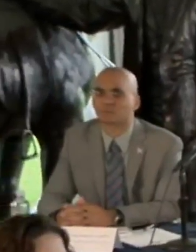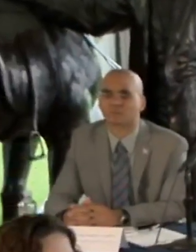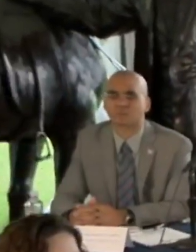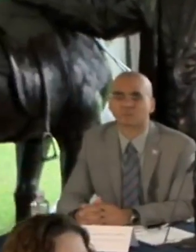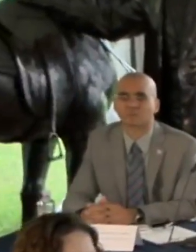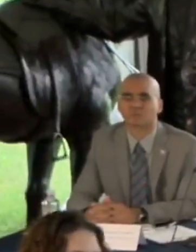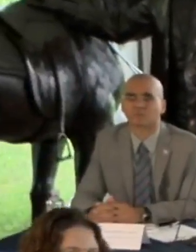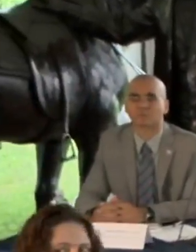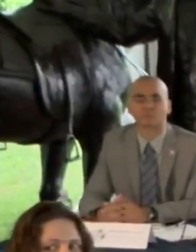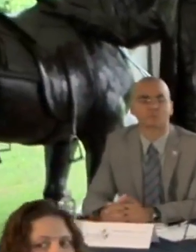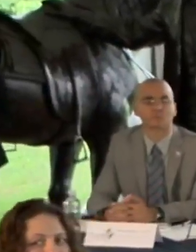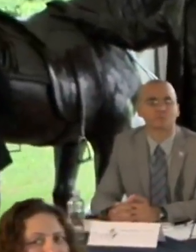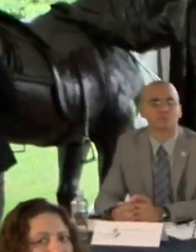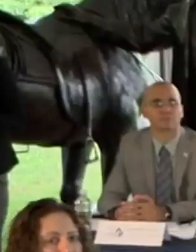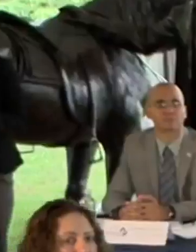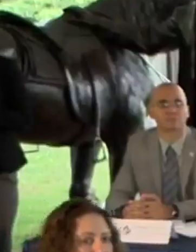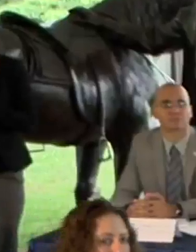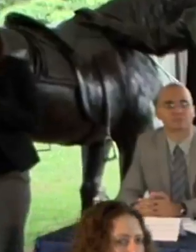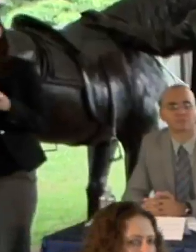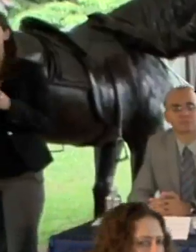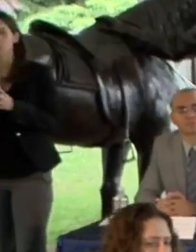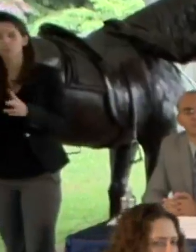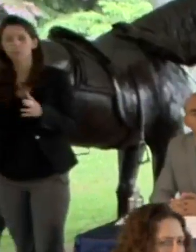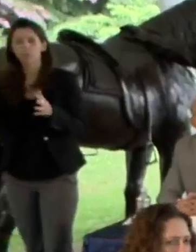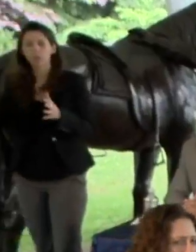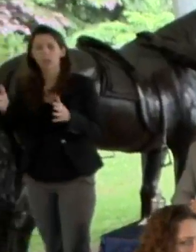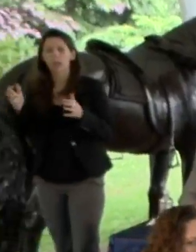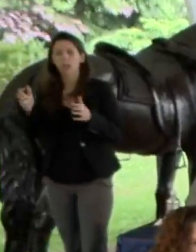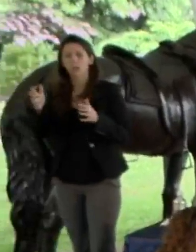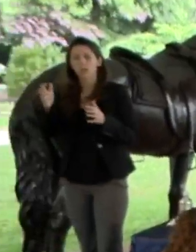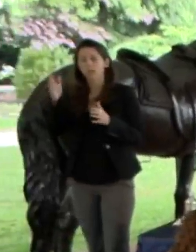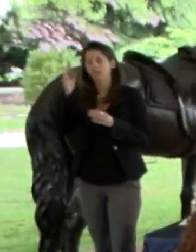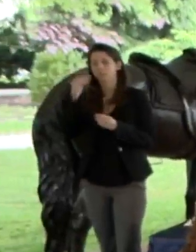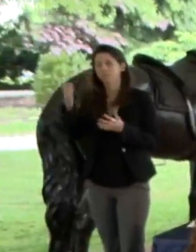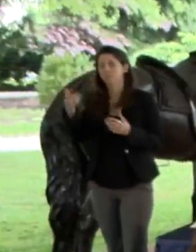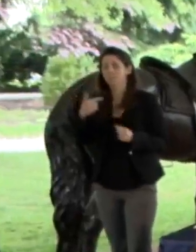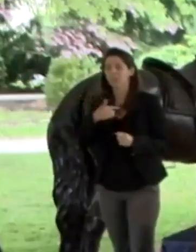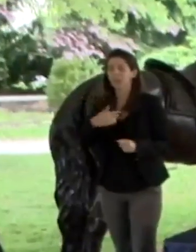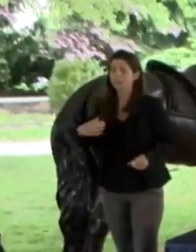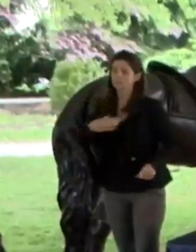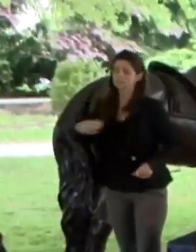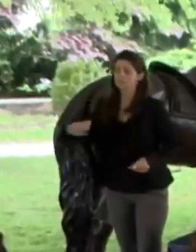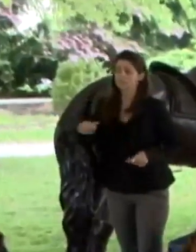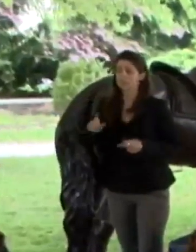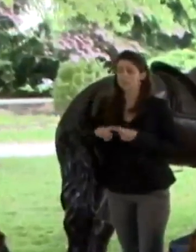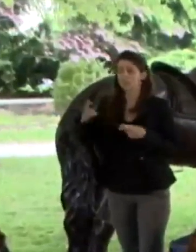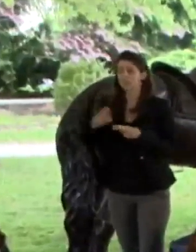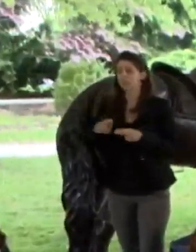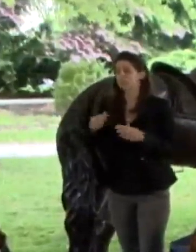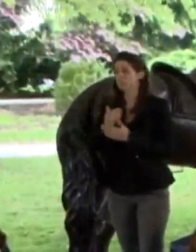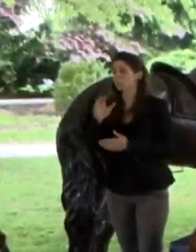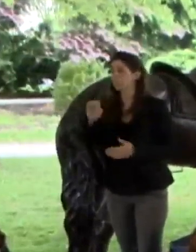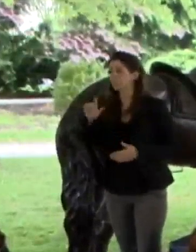THERE IS A QUESTION RIGHT HERE IN THE BACK. HI. MY NAME IS TRAVIS SWANSON AND I